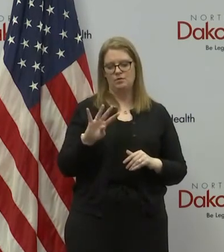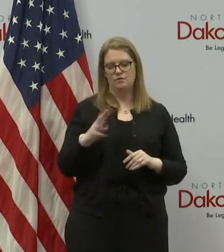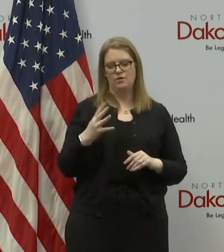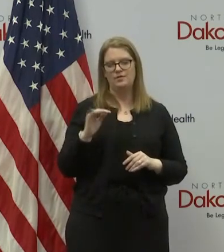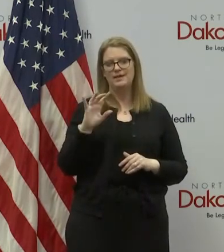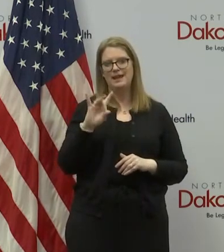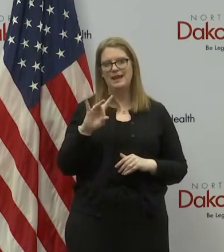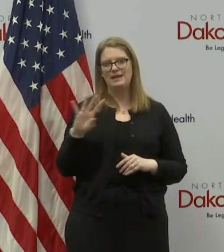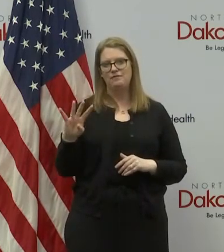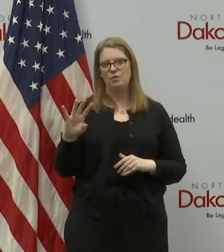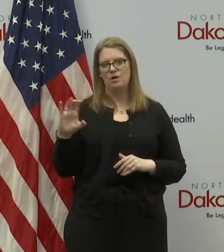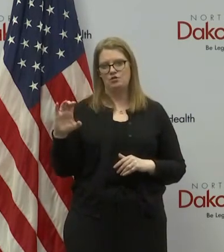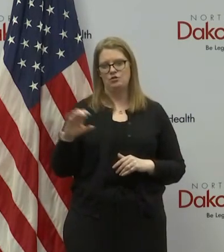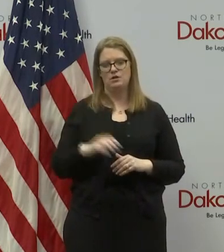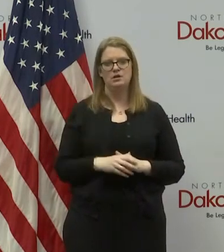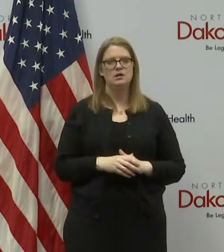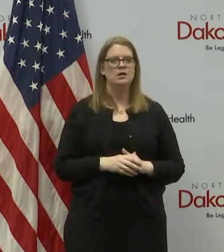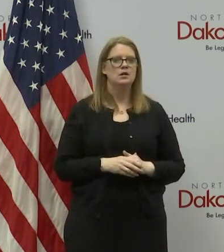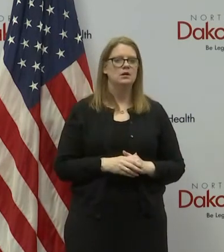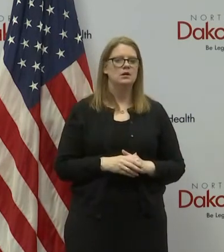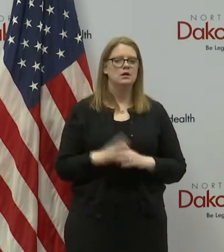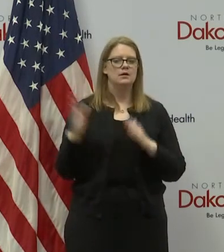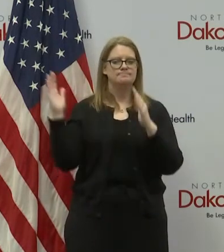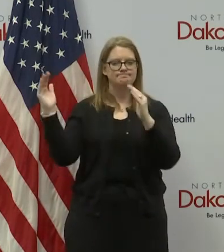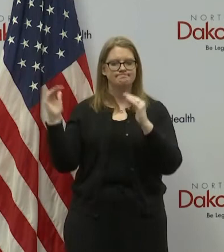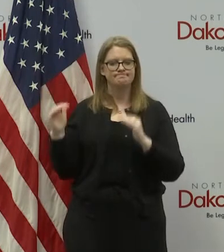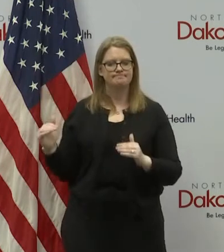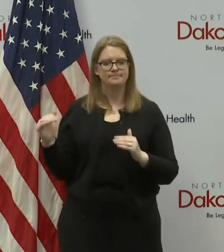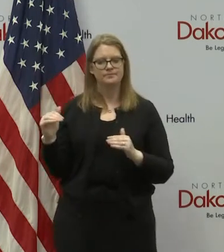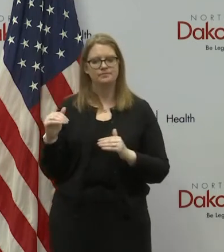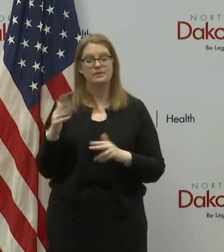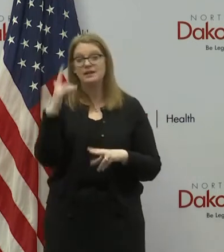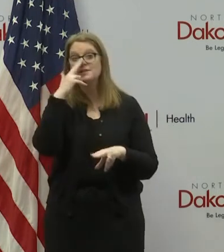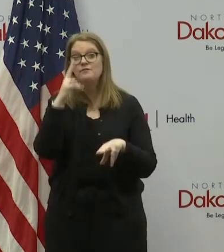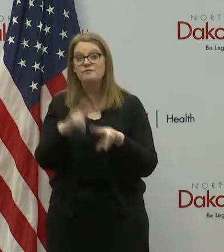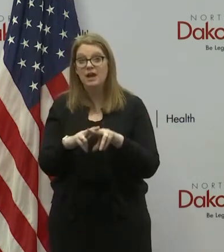AND THE PEUC CLAIMS, ALSO NEW PROGRAM STARTING ON APRIL 4th,